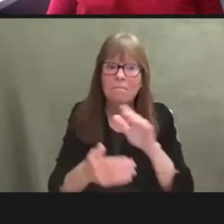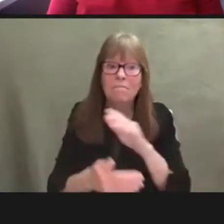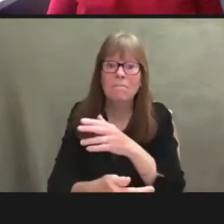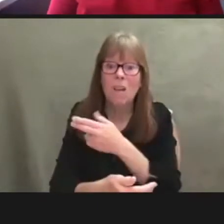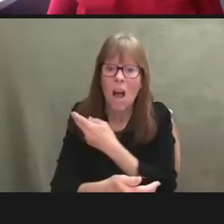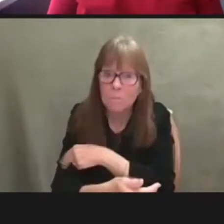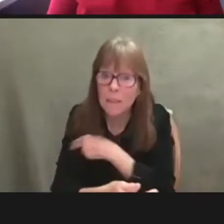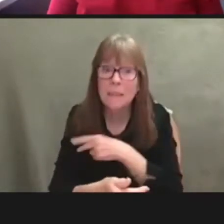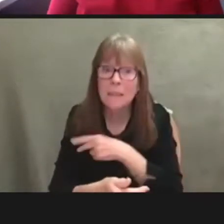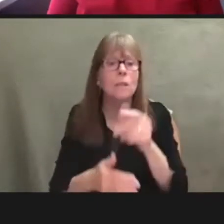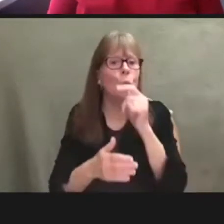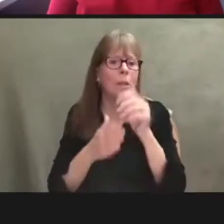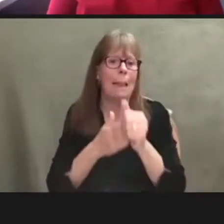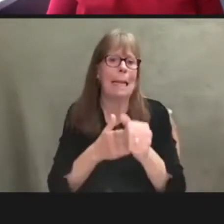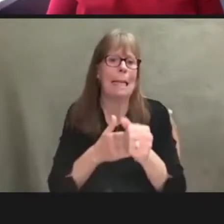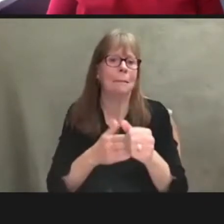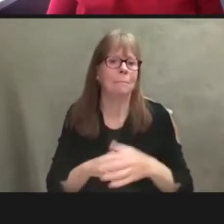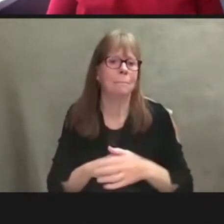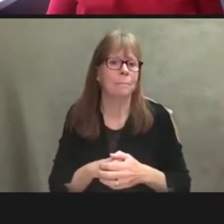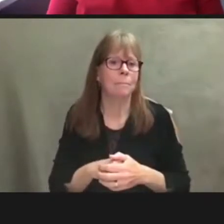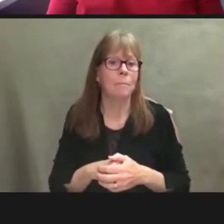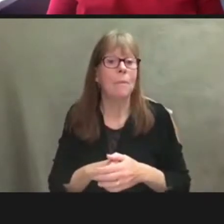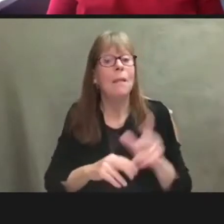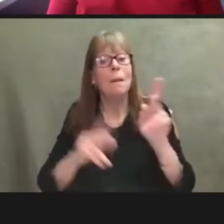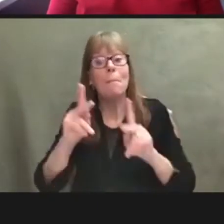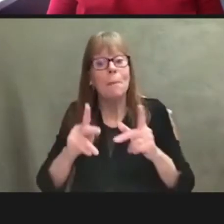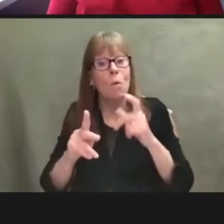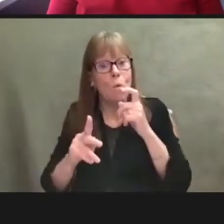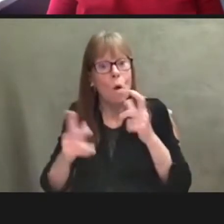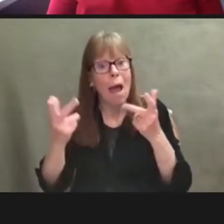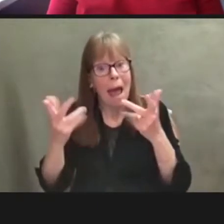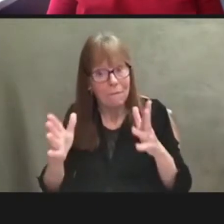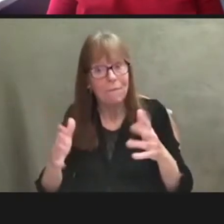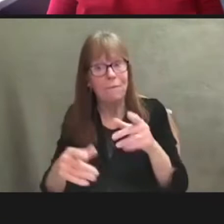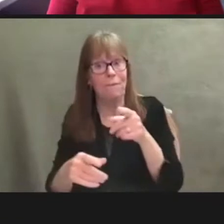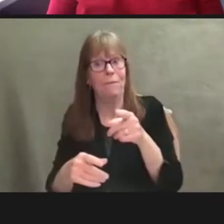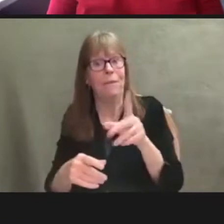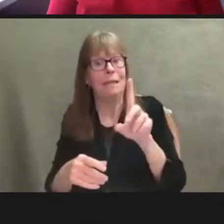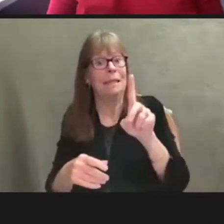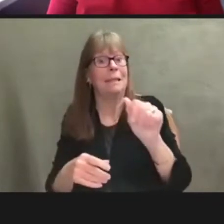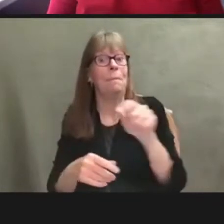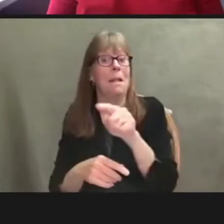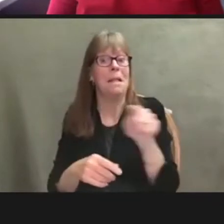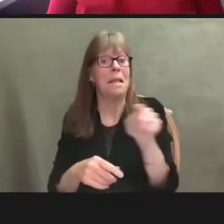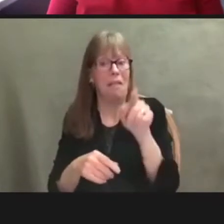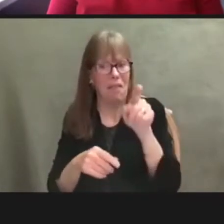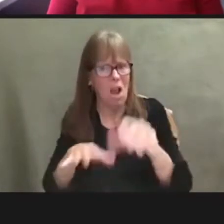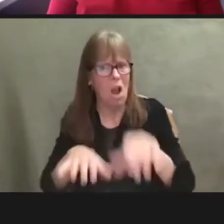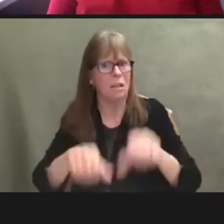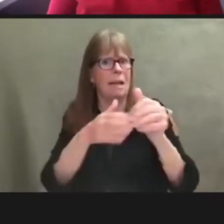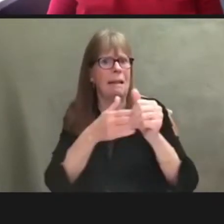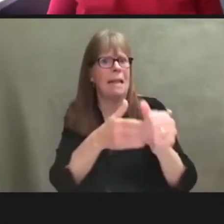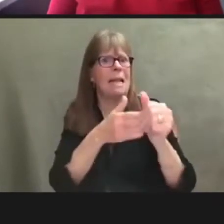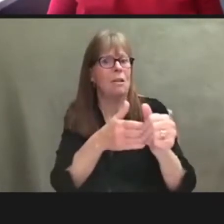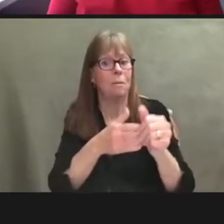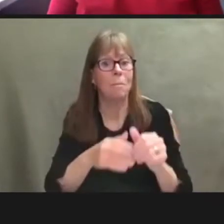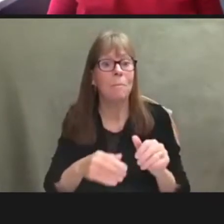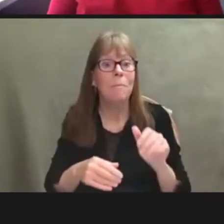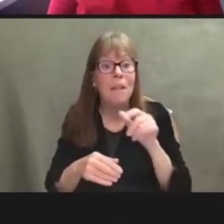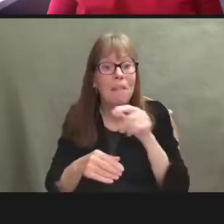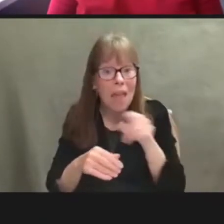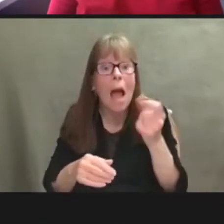a presence of people with apparent disabilities so that people understand at the leadership